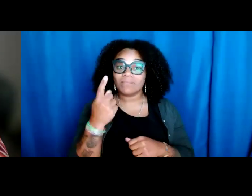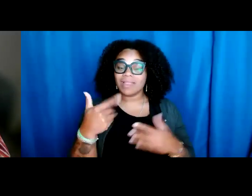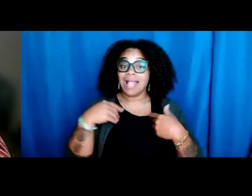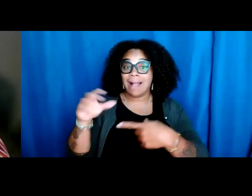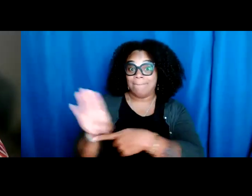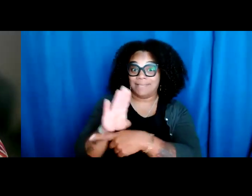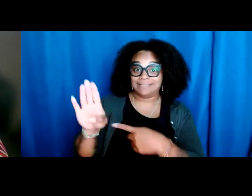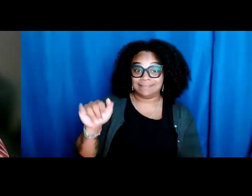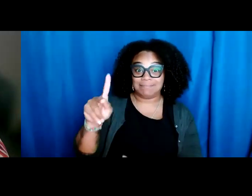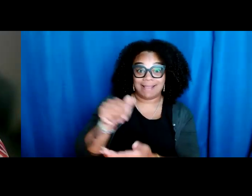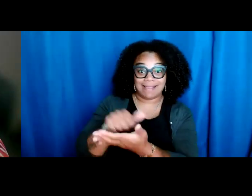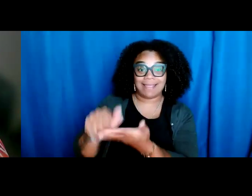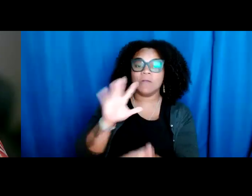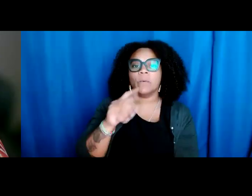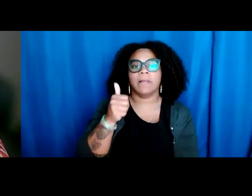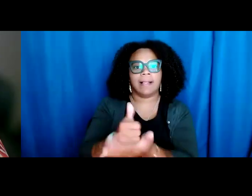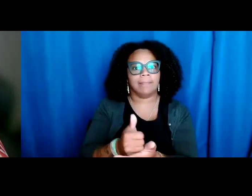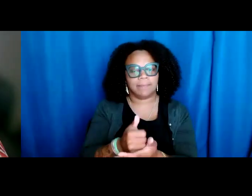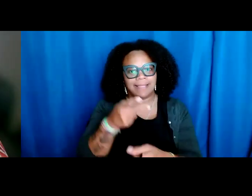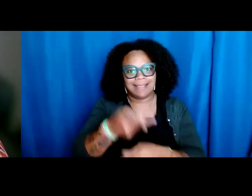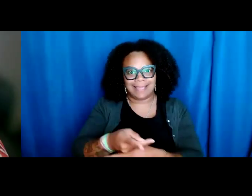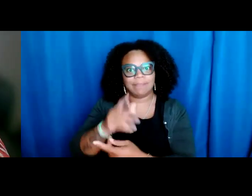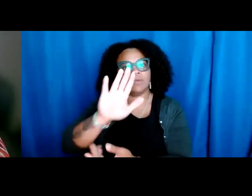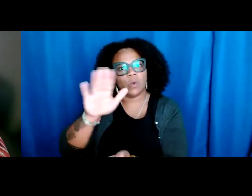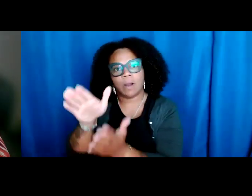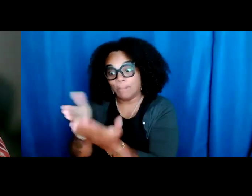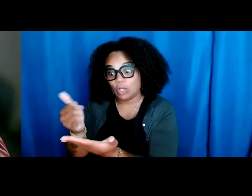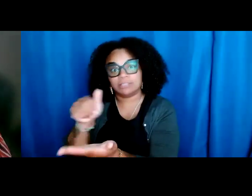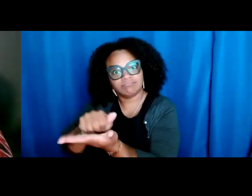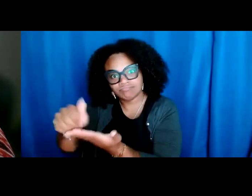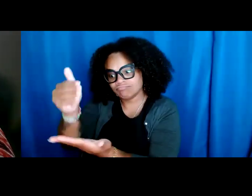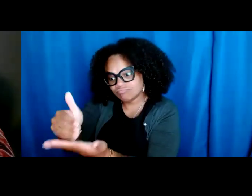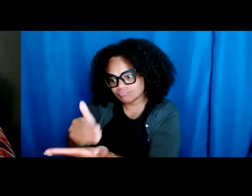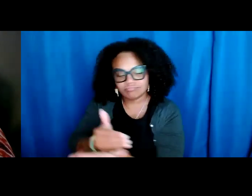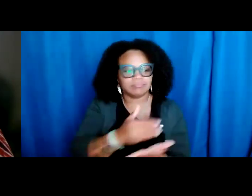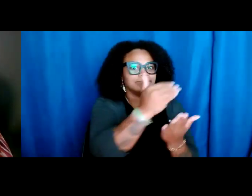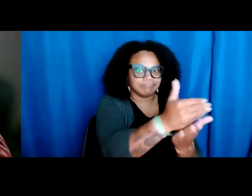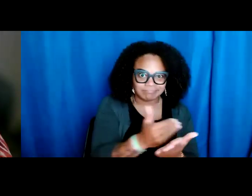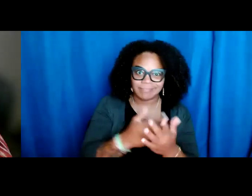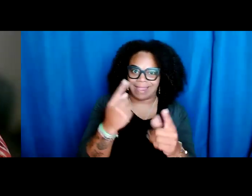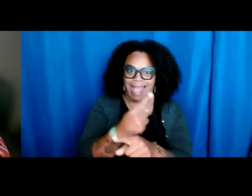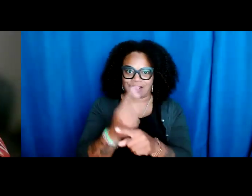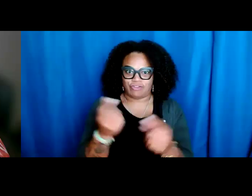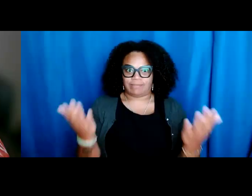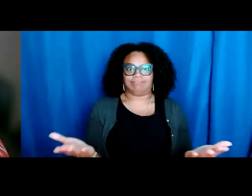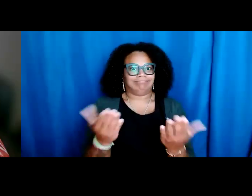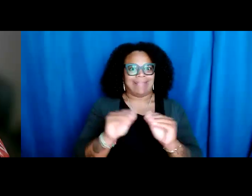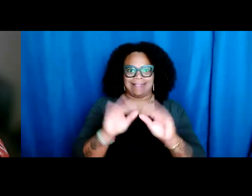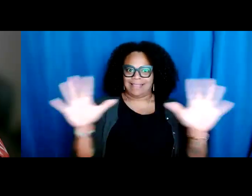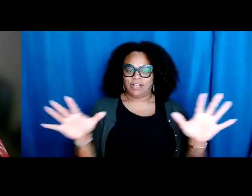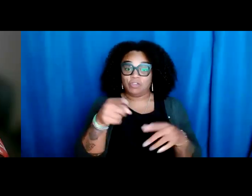with bookkeeping with accuracy and efficiency. It allows you to clearly see what is coming in,